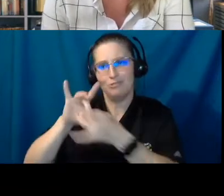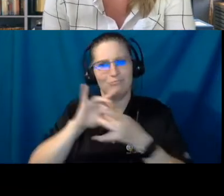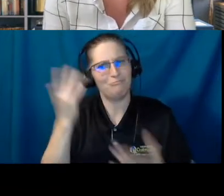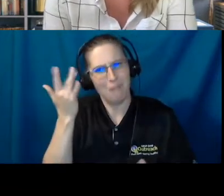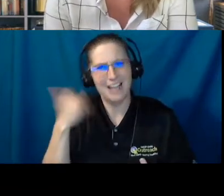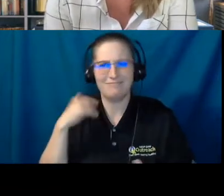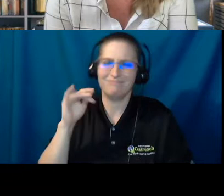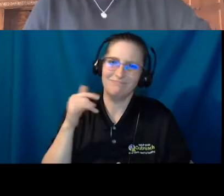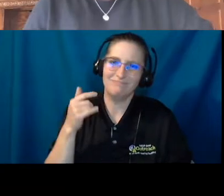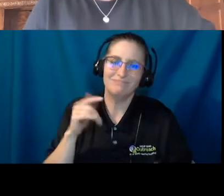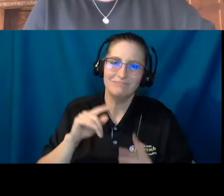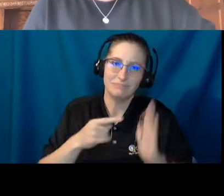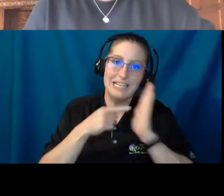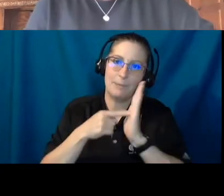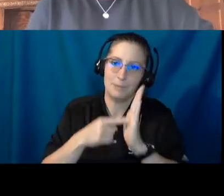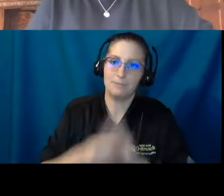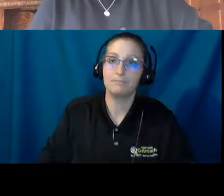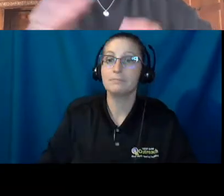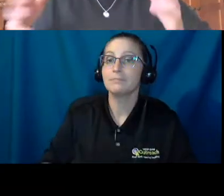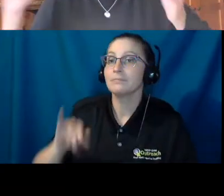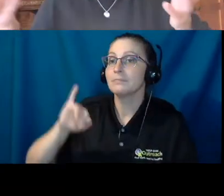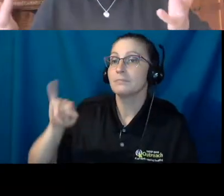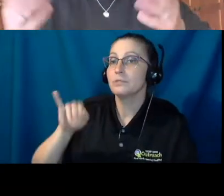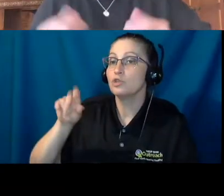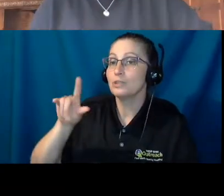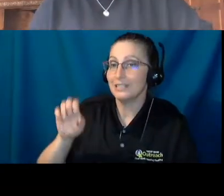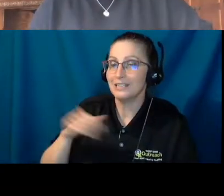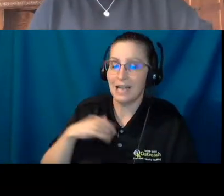Julie Maier: Yeah, and if I can just add just hopefully that you'll feel at the end of this